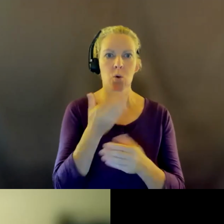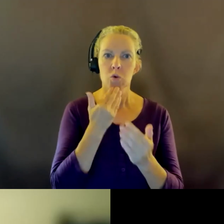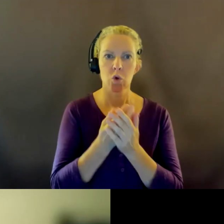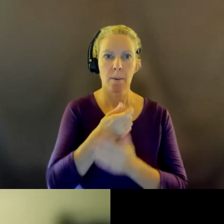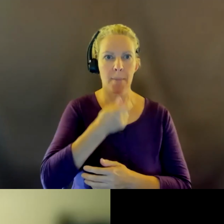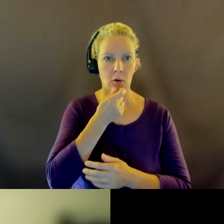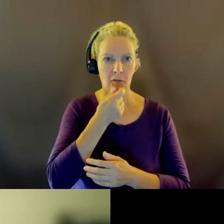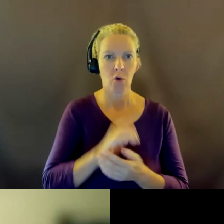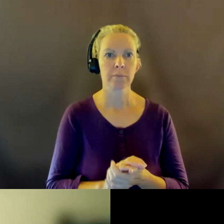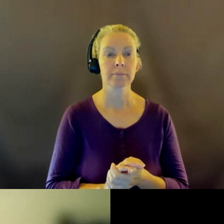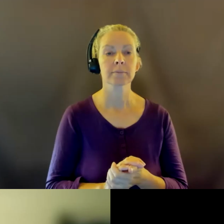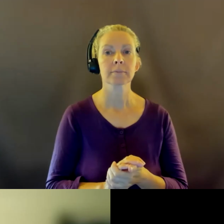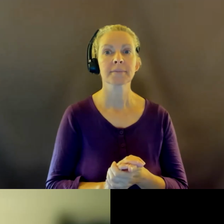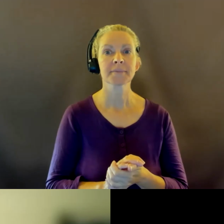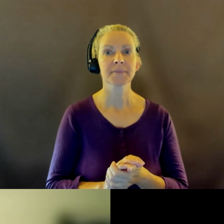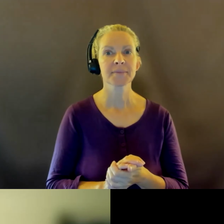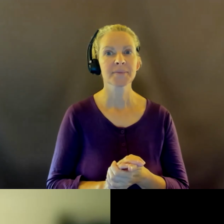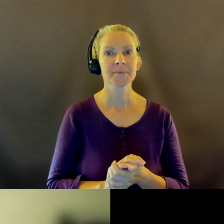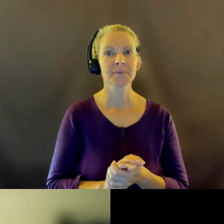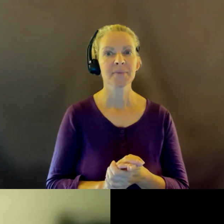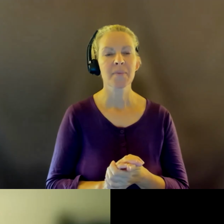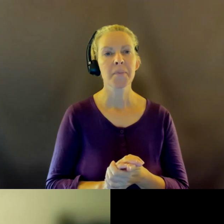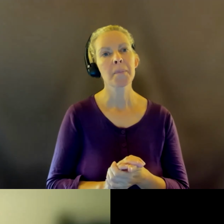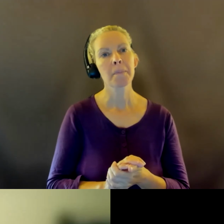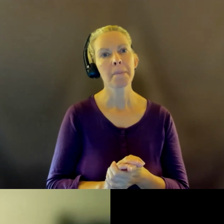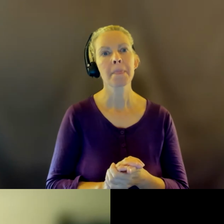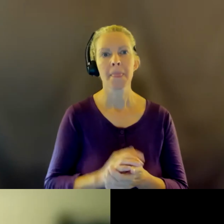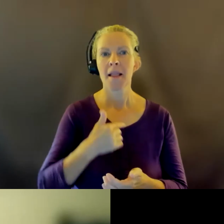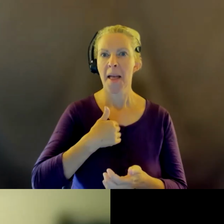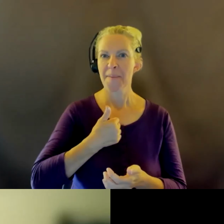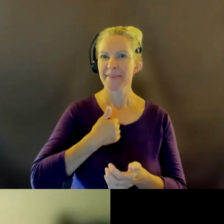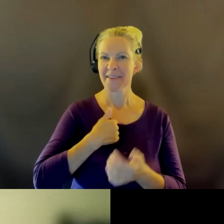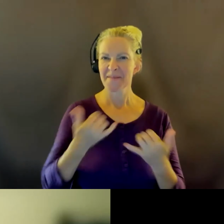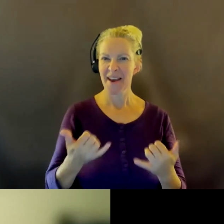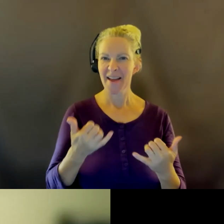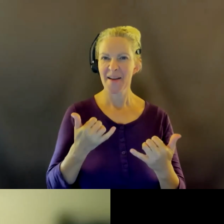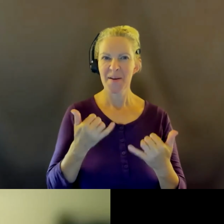Arguably, I am in my grandparents' house that I haven't visited in 40 years.